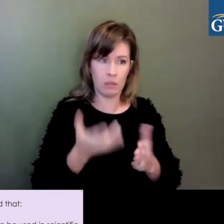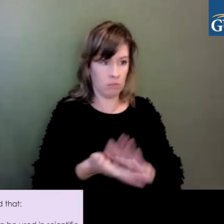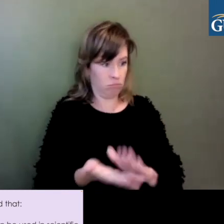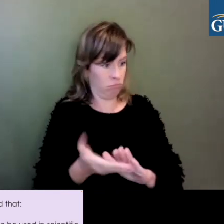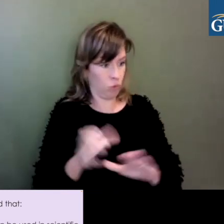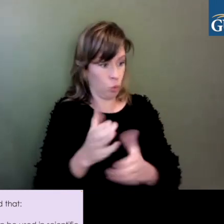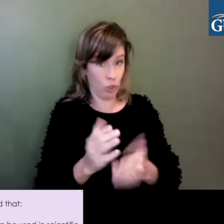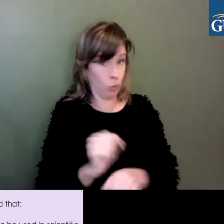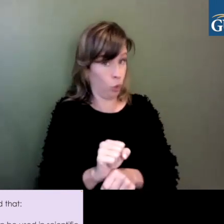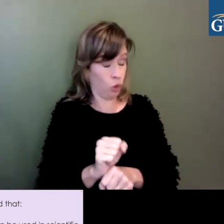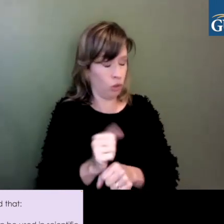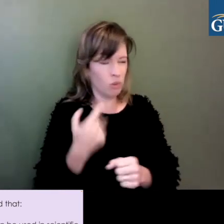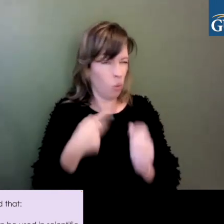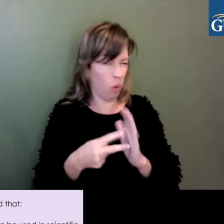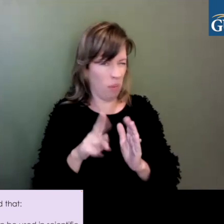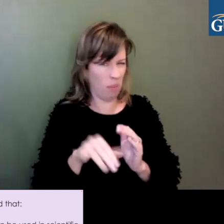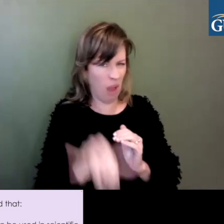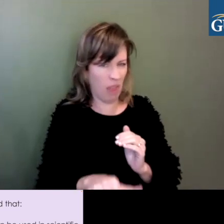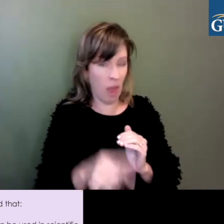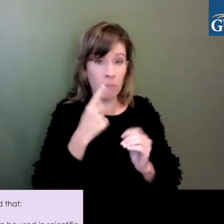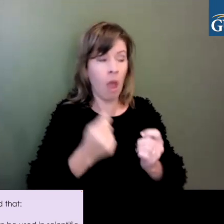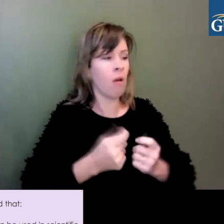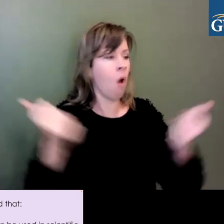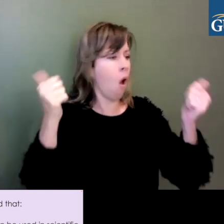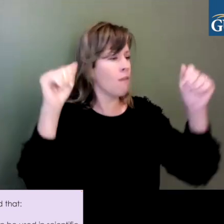by that? So instead of just simply erasing race out, one